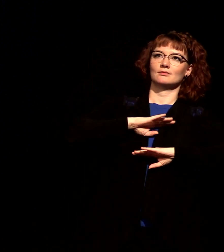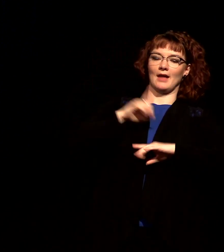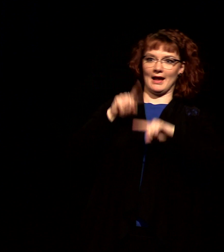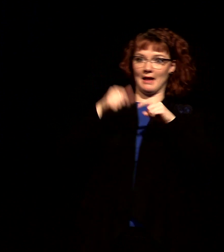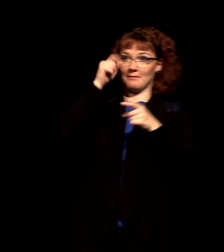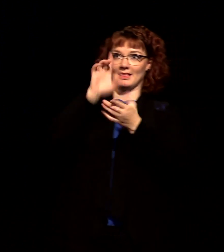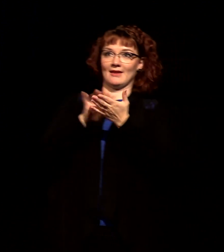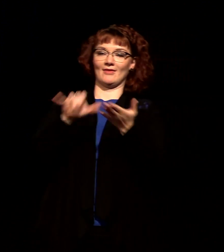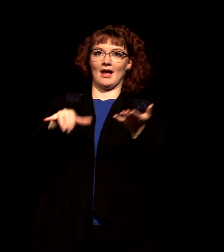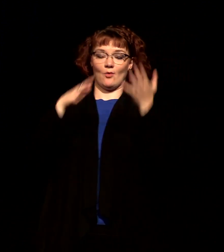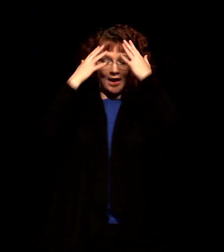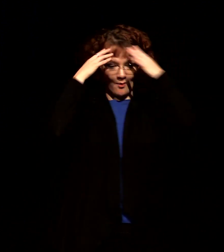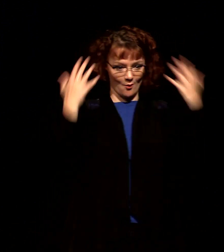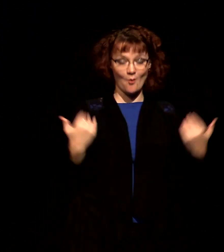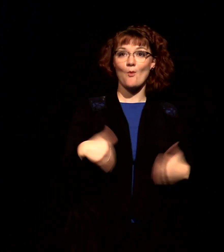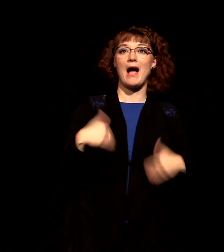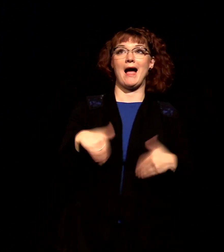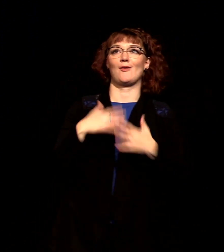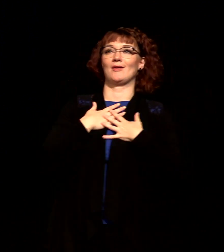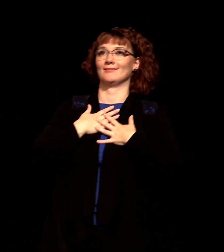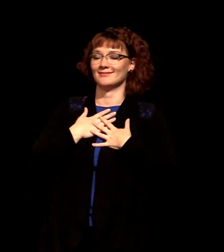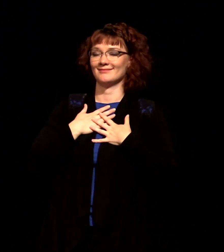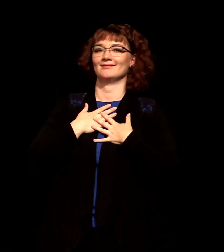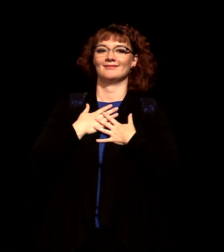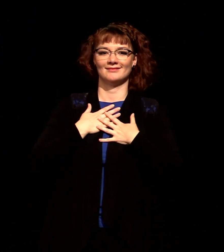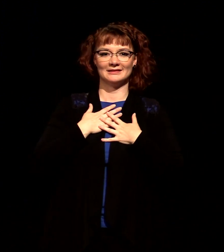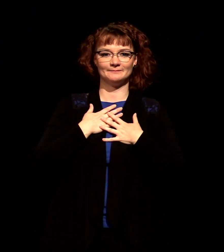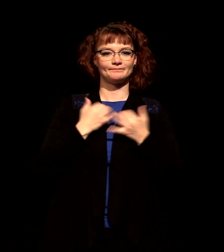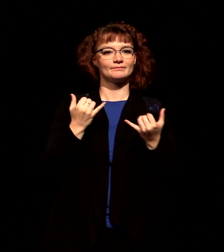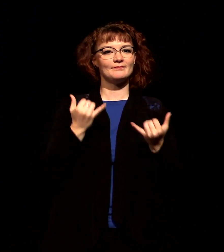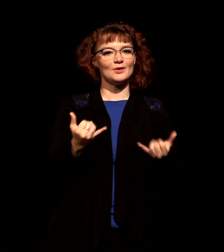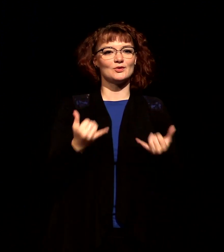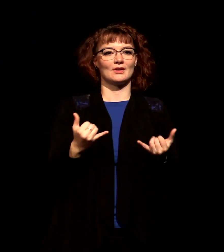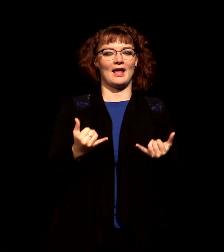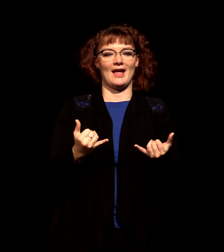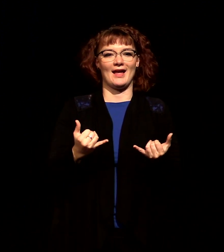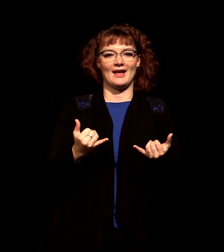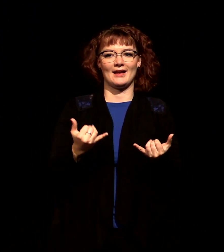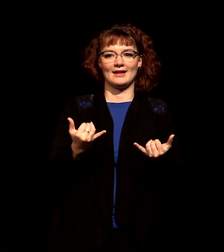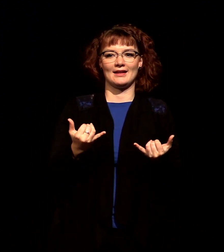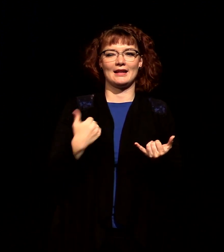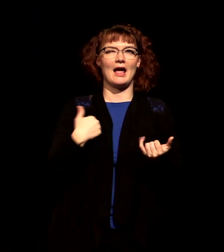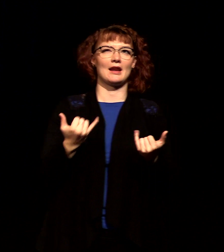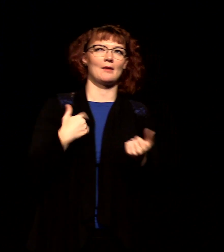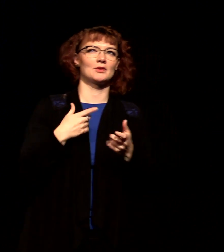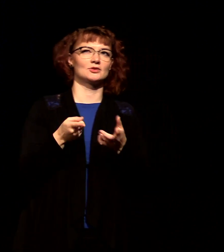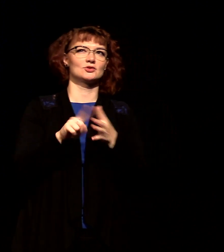this. Now today I'm praying for a $2 million house, and